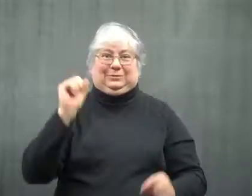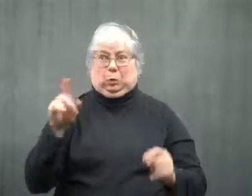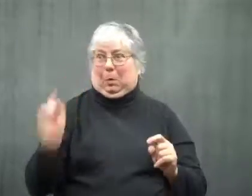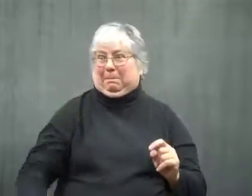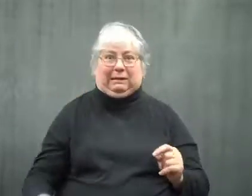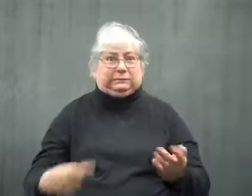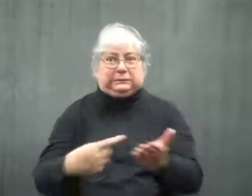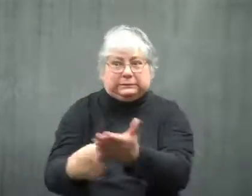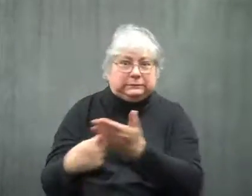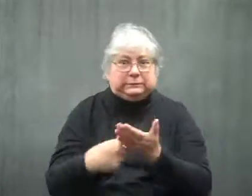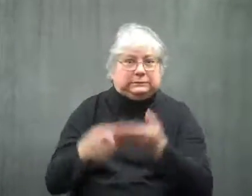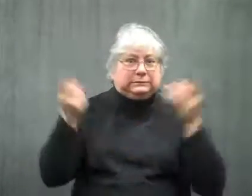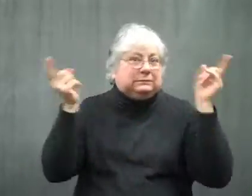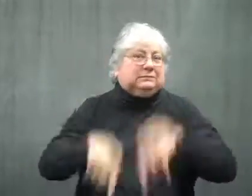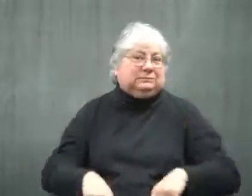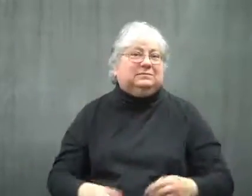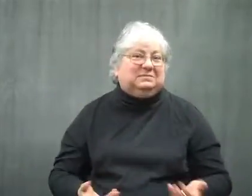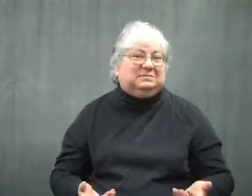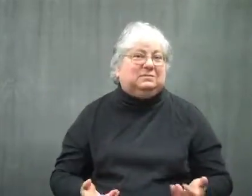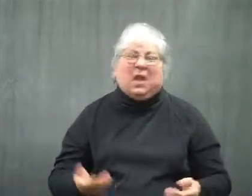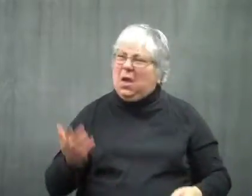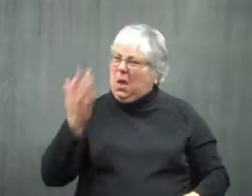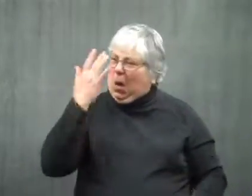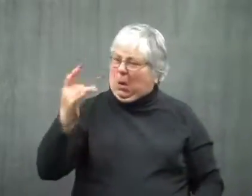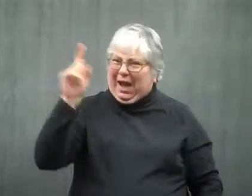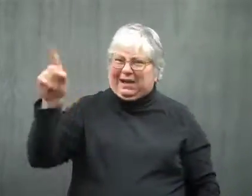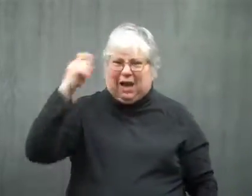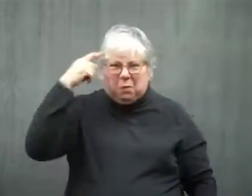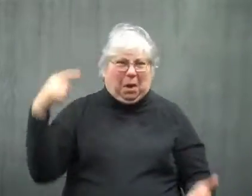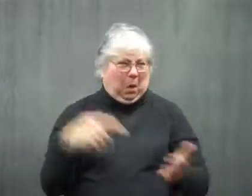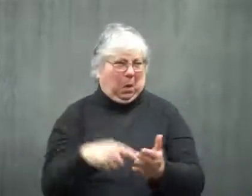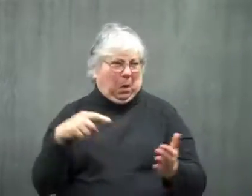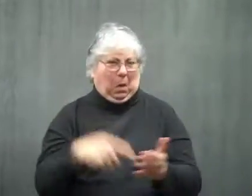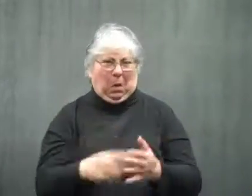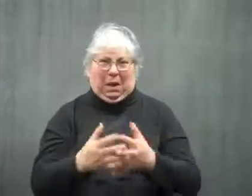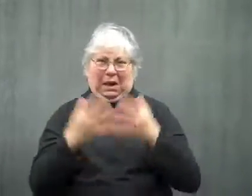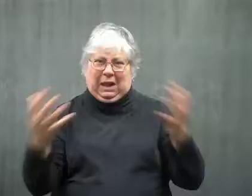There has to be an agreement on that. Why does the government owe so much money?